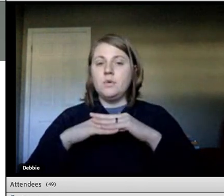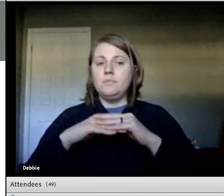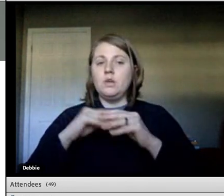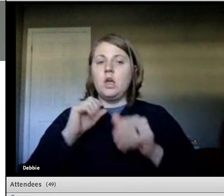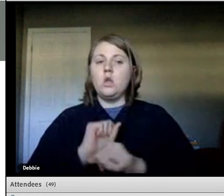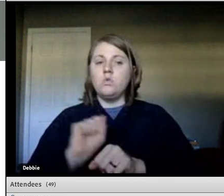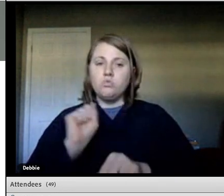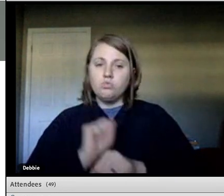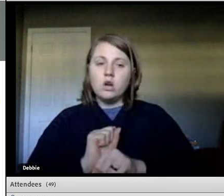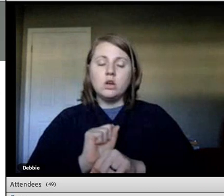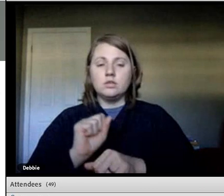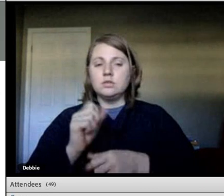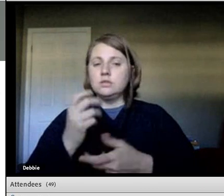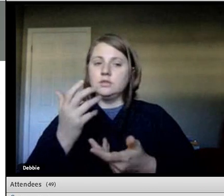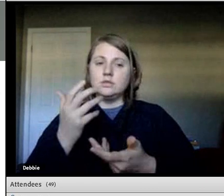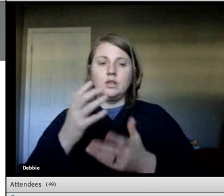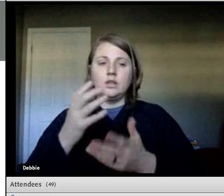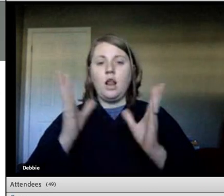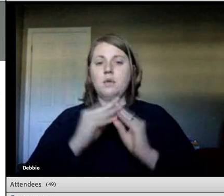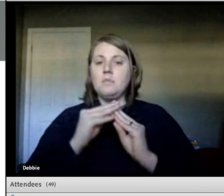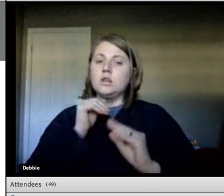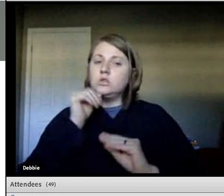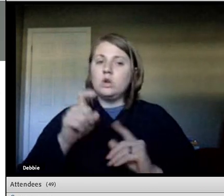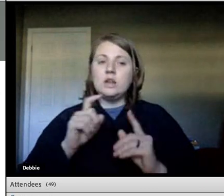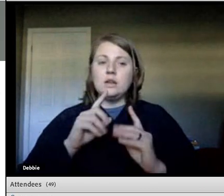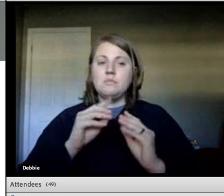don't need to be more than 45 minutes.